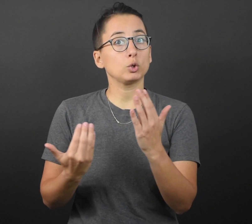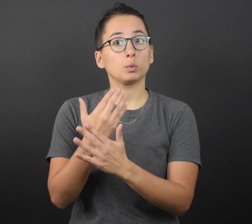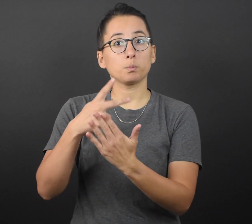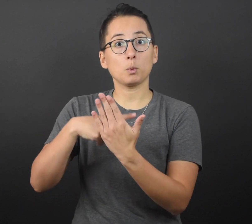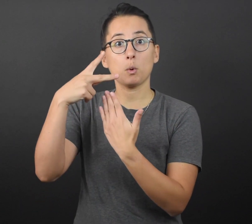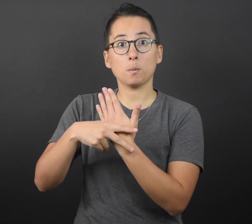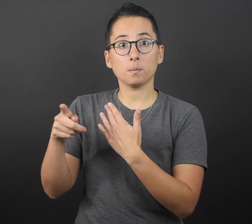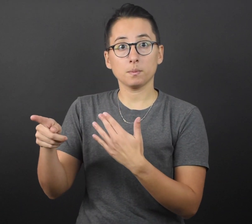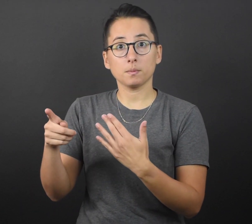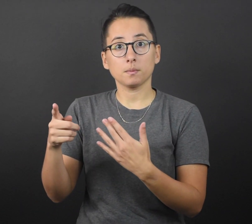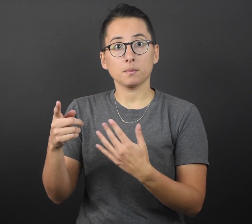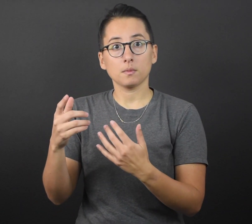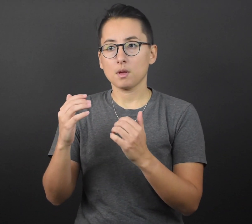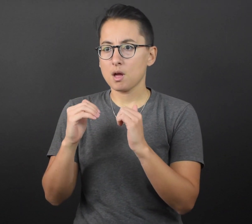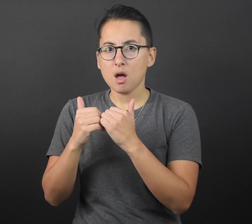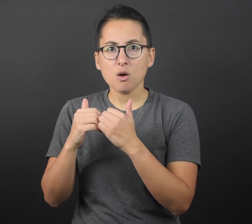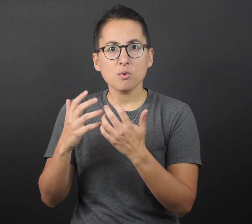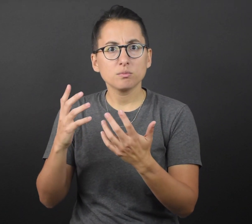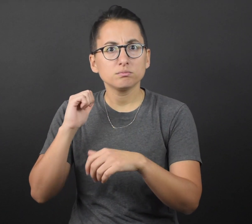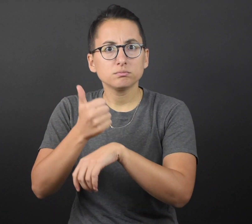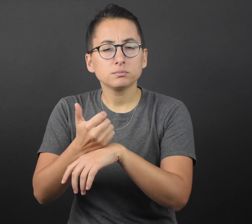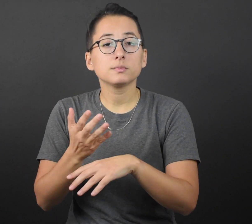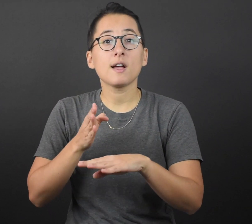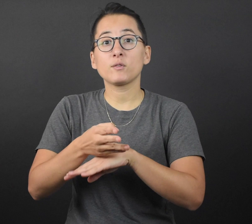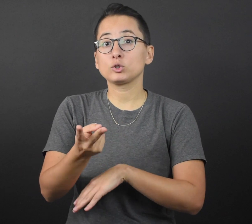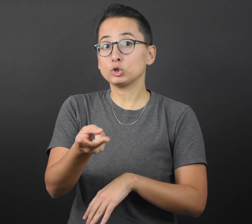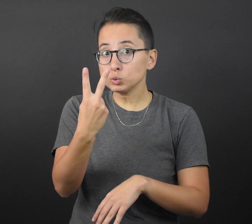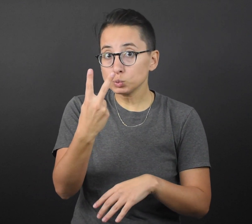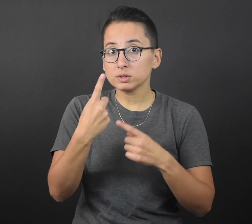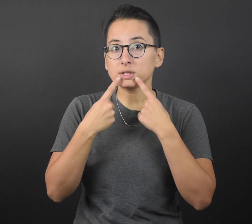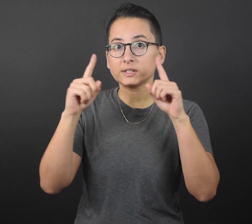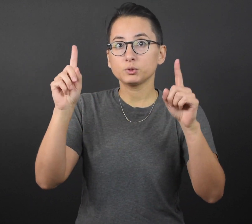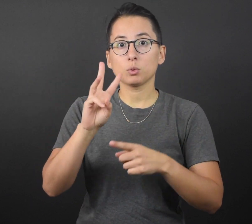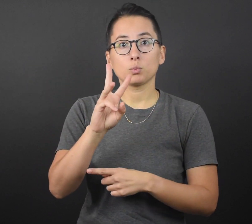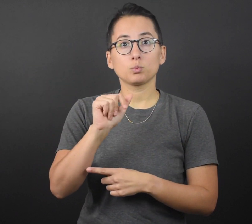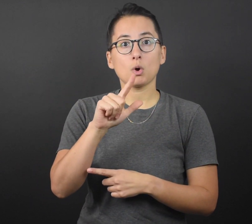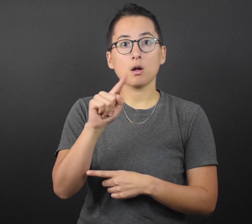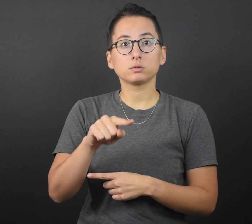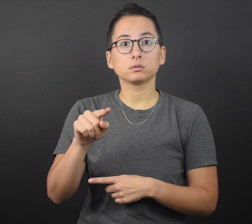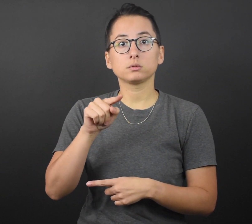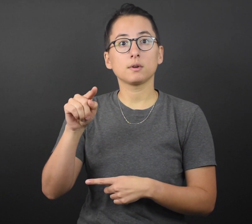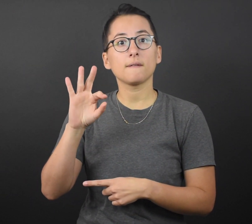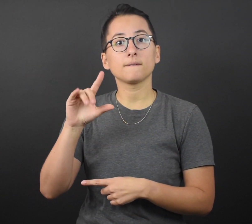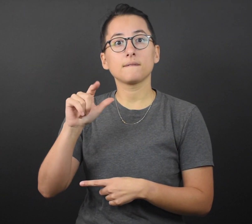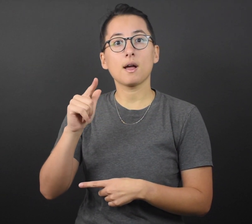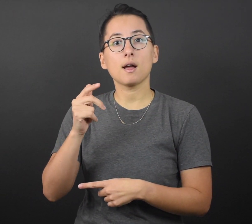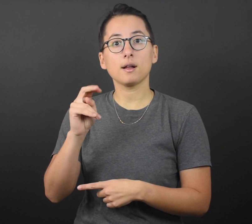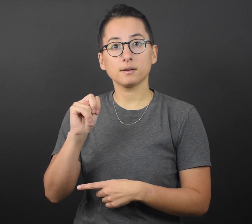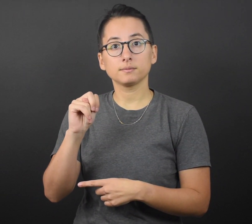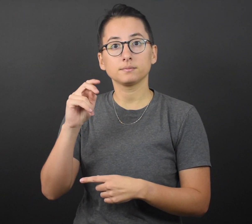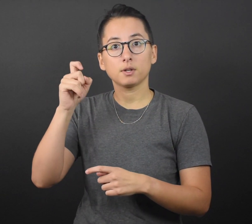new incentive program comes after two successful Walz-Flanagan Administration efforts to